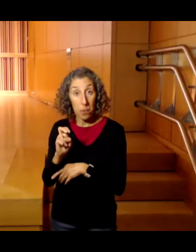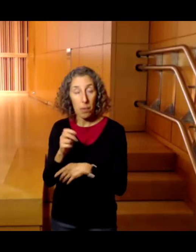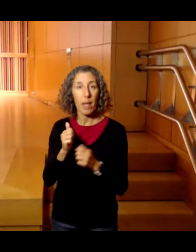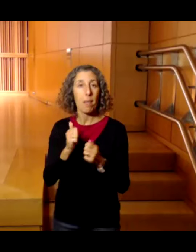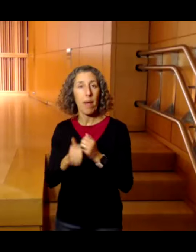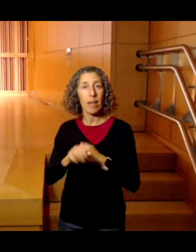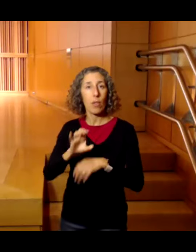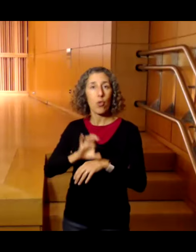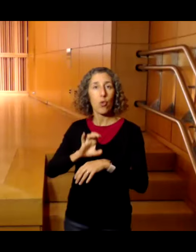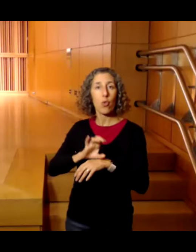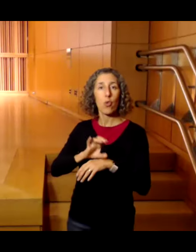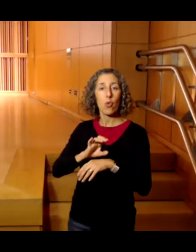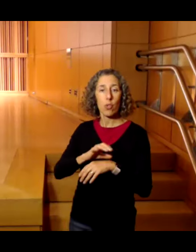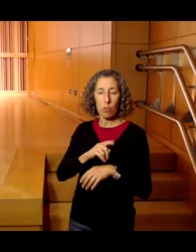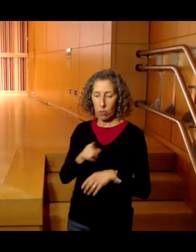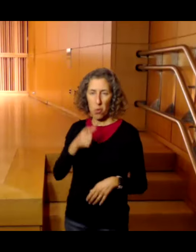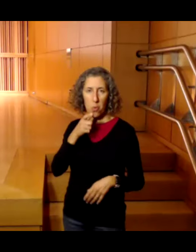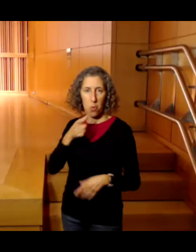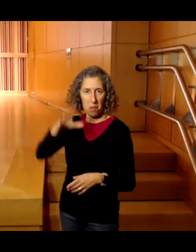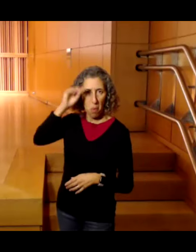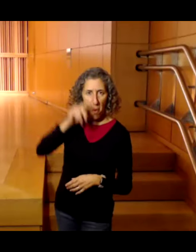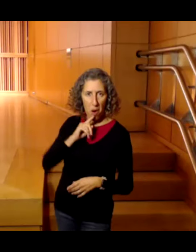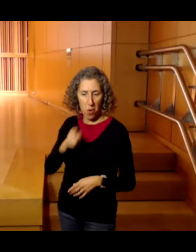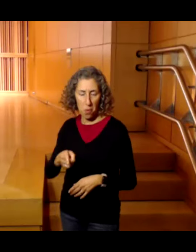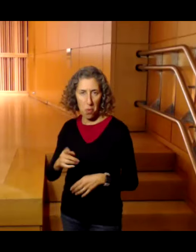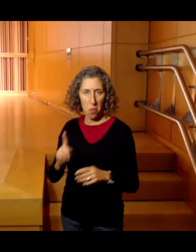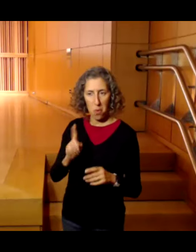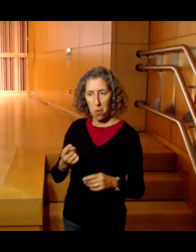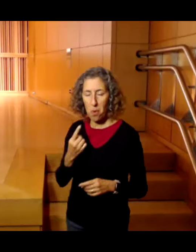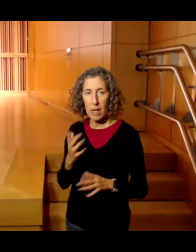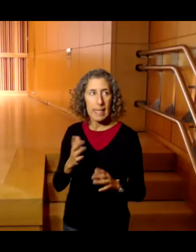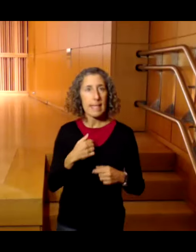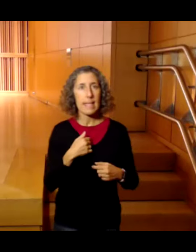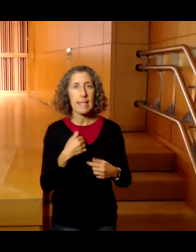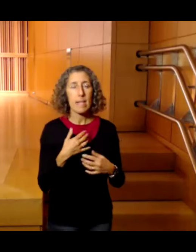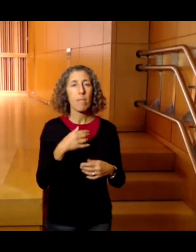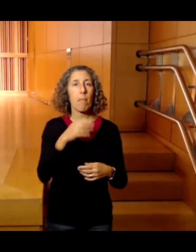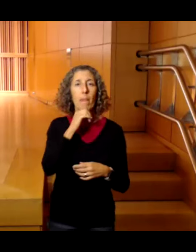Whose little boy are you? Always the clever child, James understood immediately.